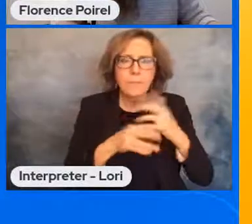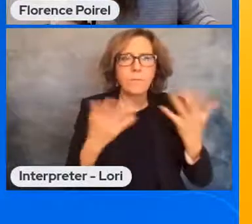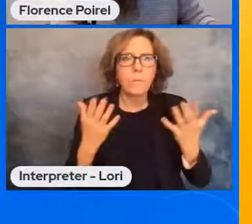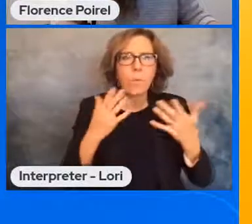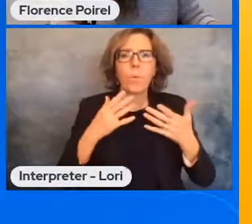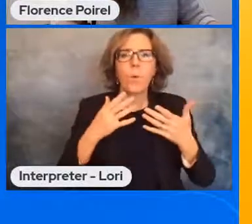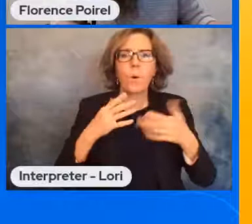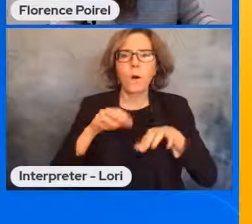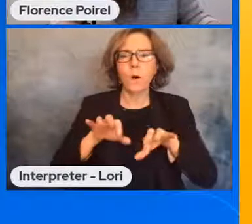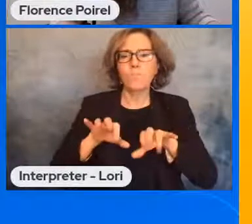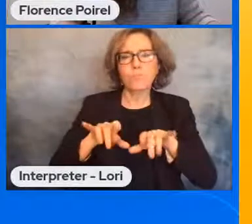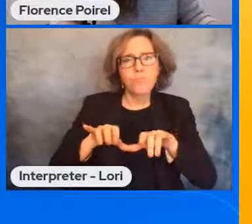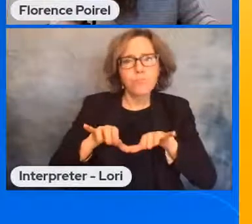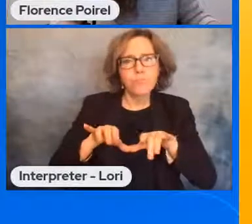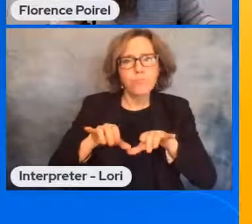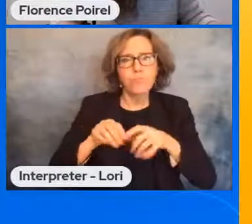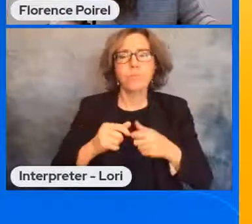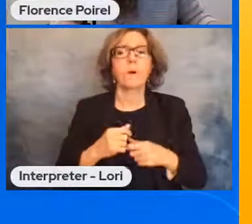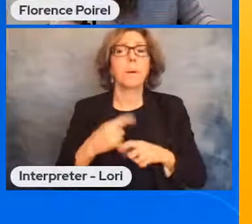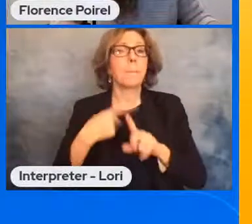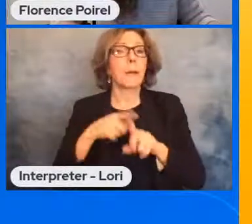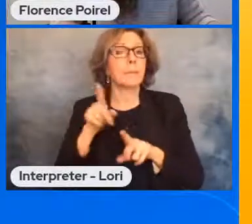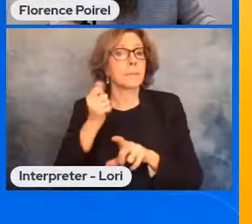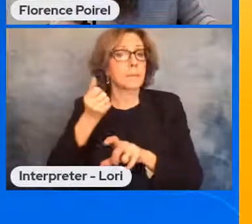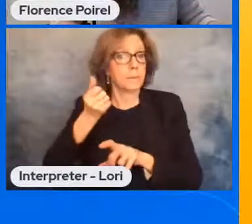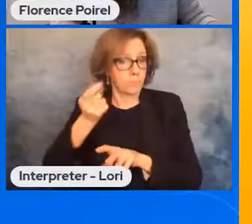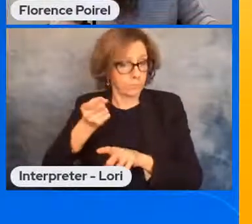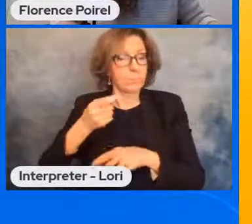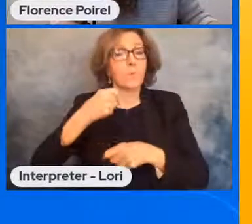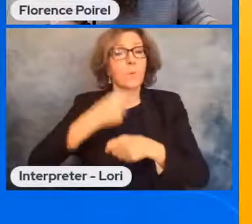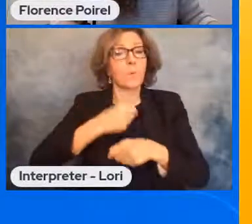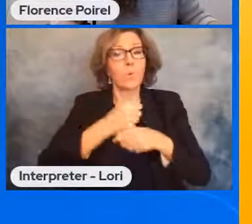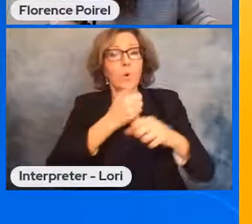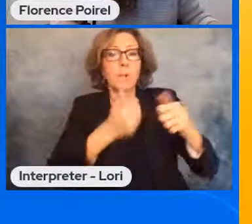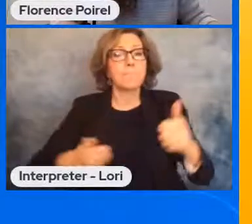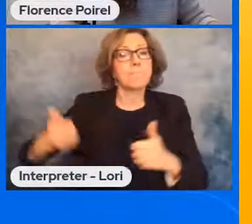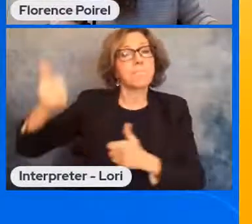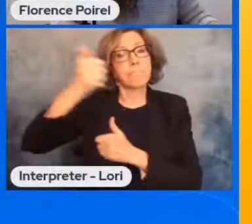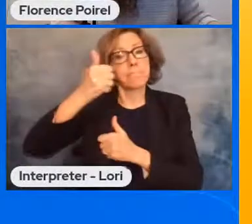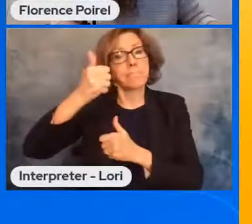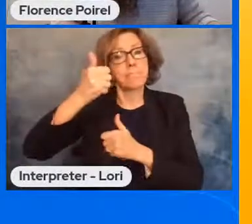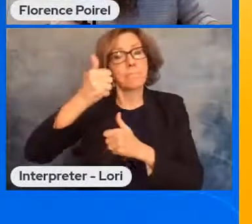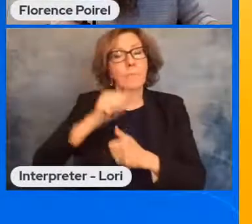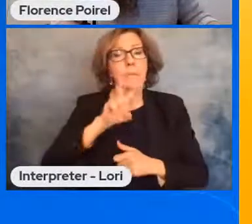He's a chair of the Immersive Captions Community Group with the W3C.